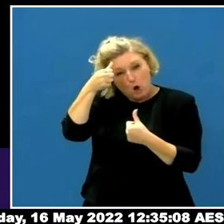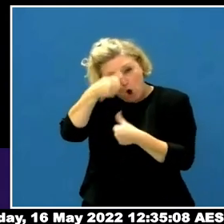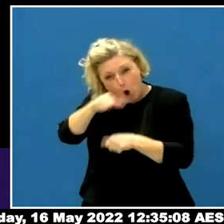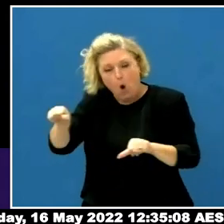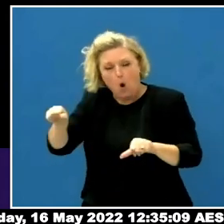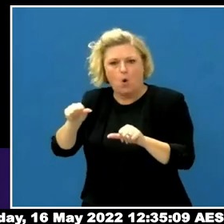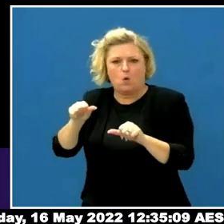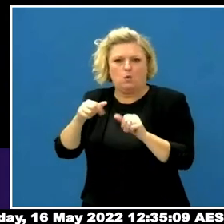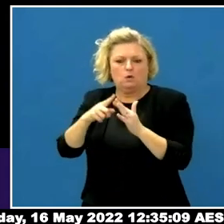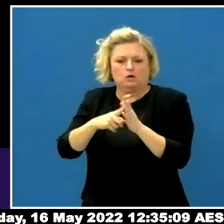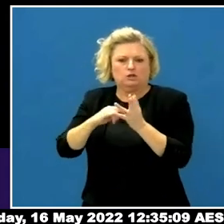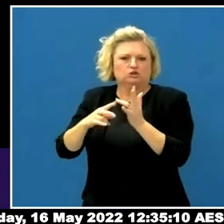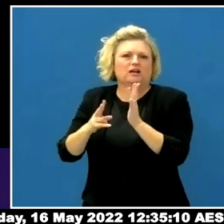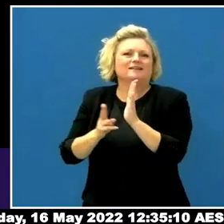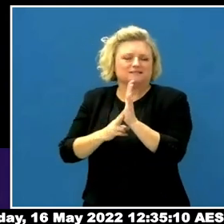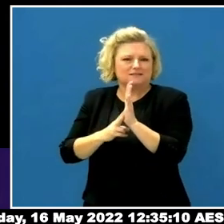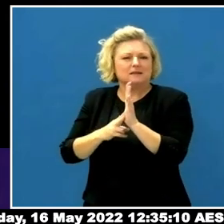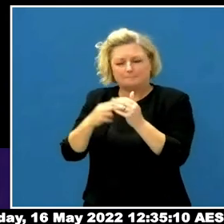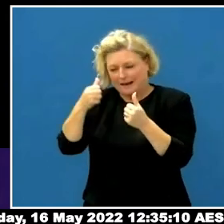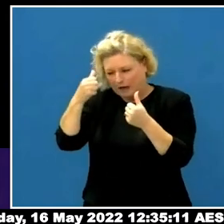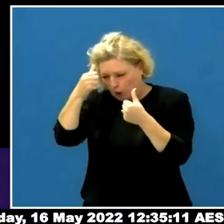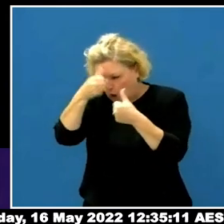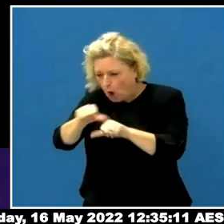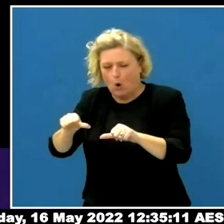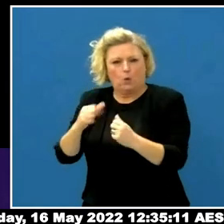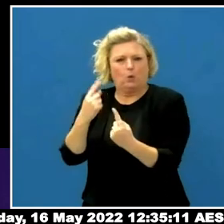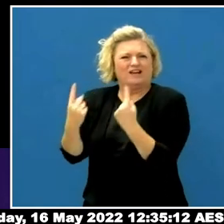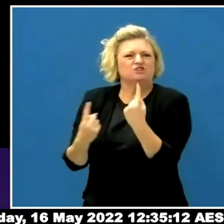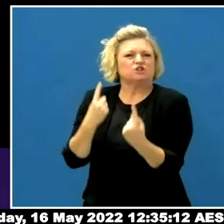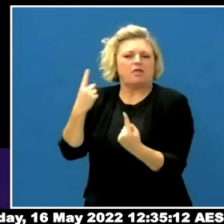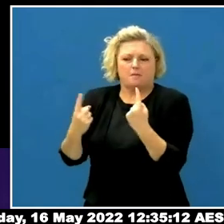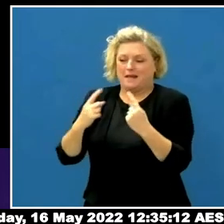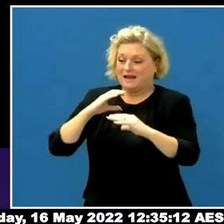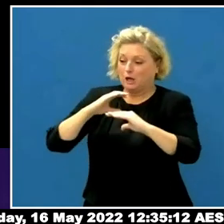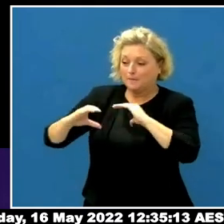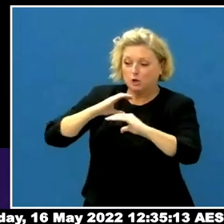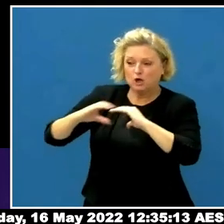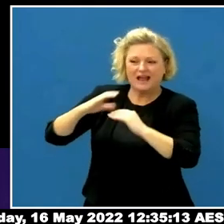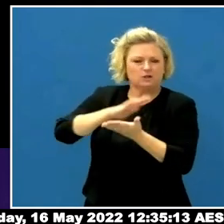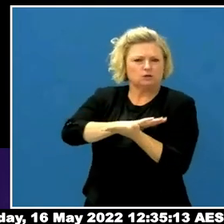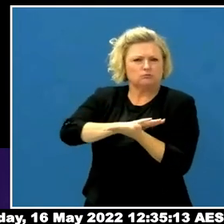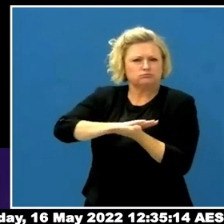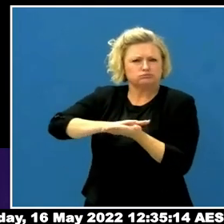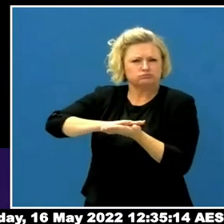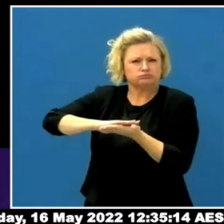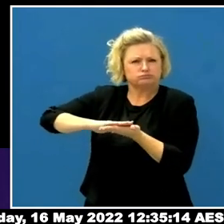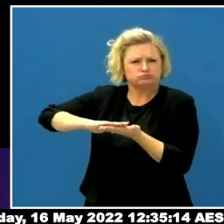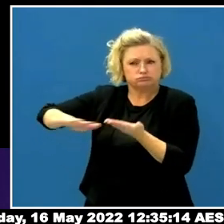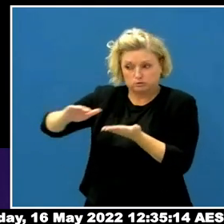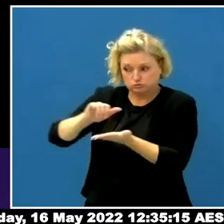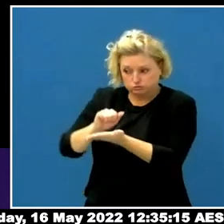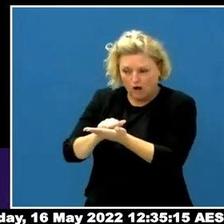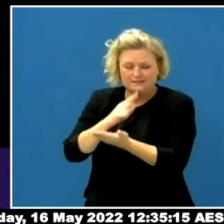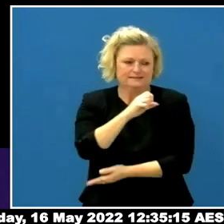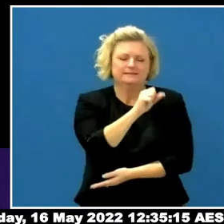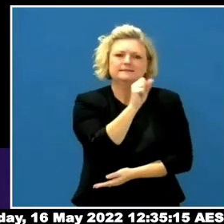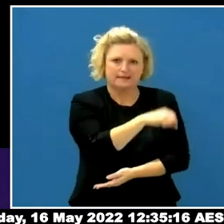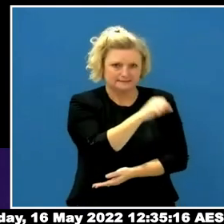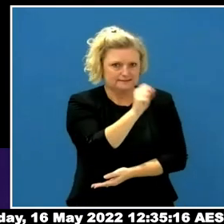Yes. COMMISSIONER McEWIN: - in terms of communication using the iPad that you talked about? SALLY: Yes. COMMISSIONER McEWIN: So that's very clear. Okay. And you mentioned that he appeared to be happier?